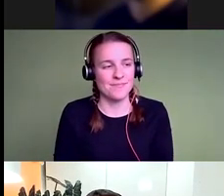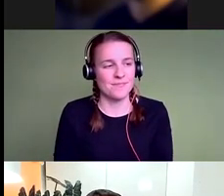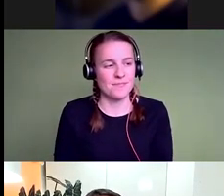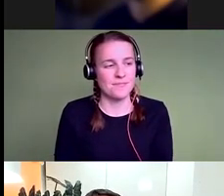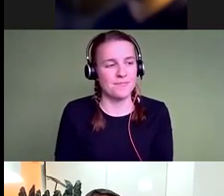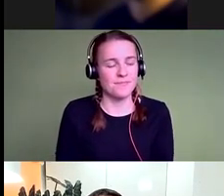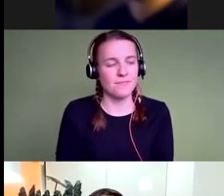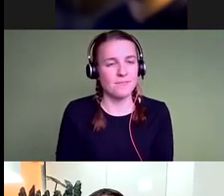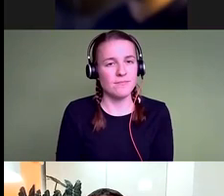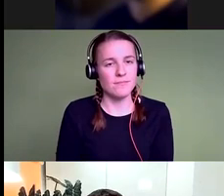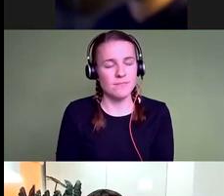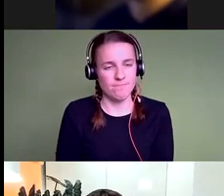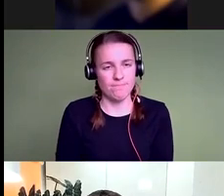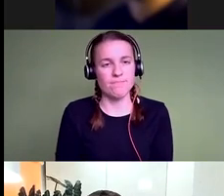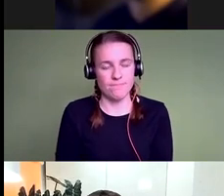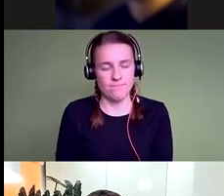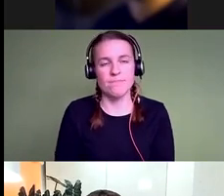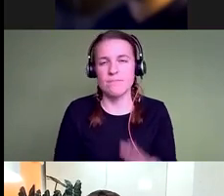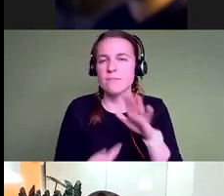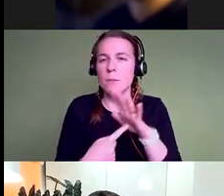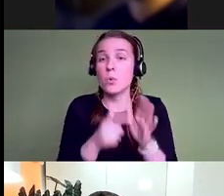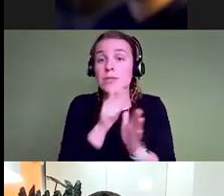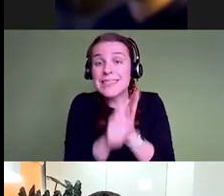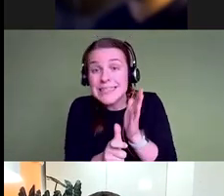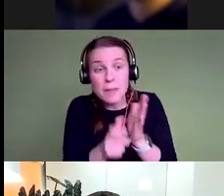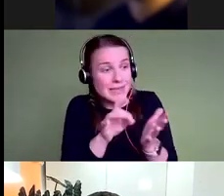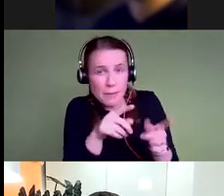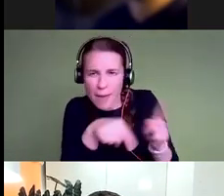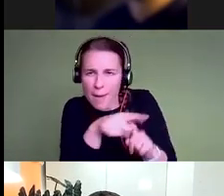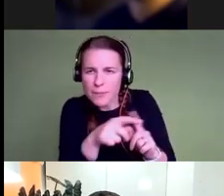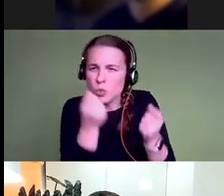disability, their requirements, the needs and aspirations, just as you would for any design.